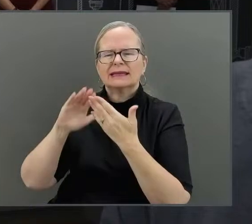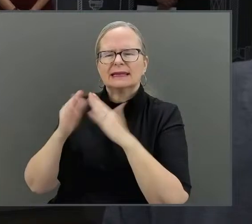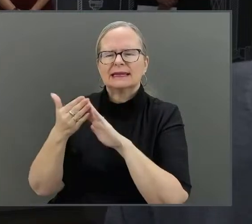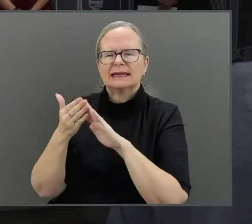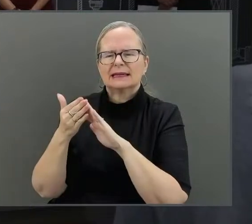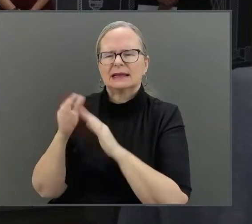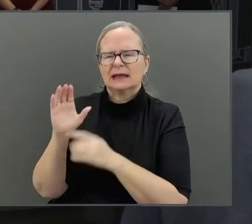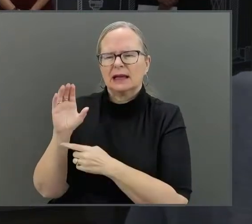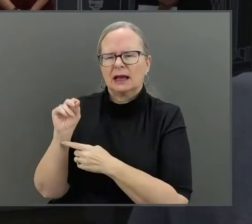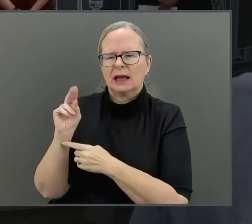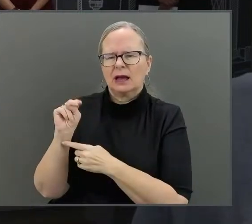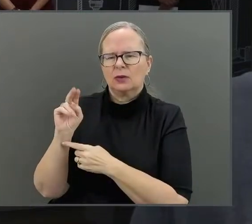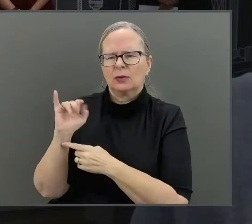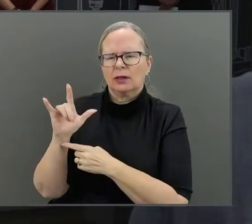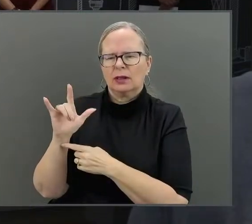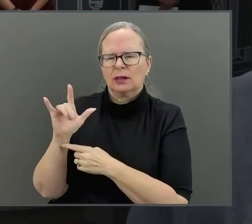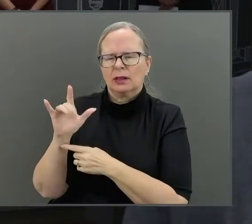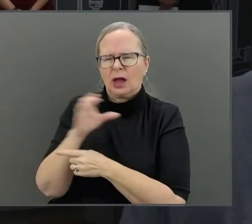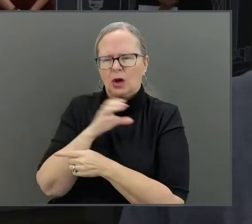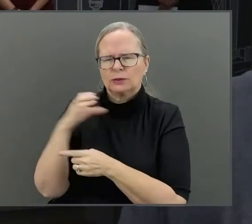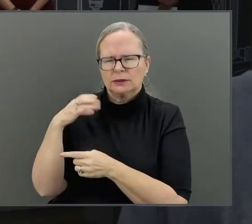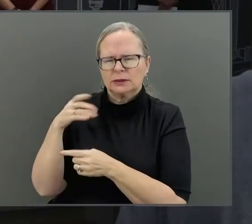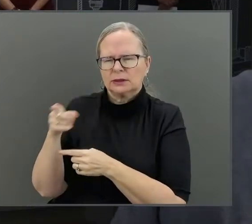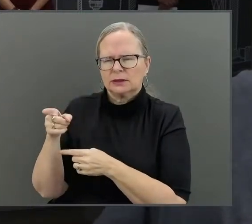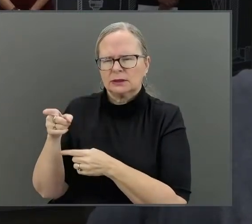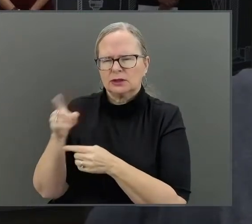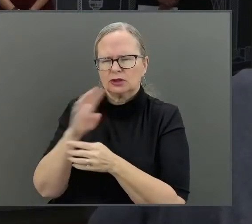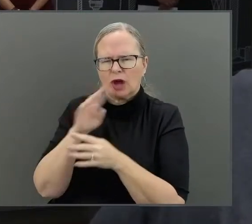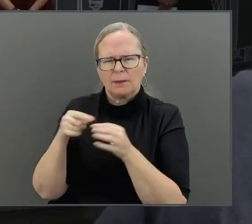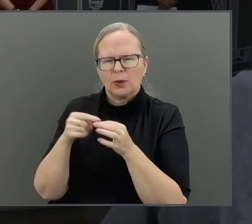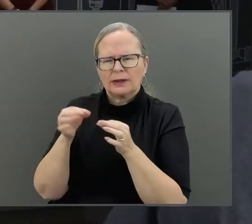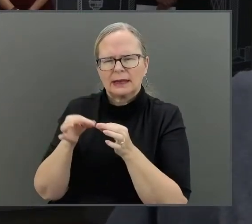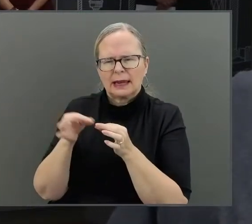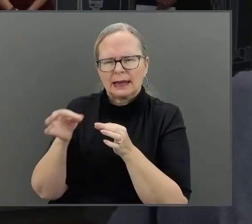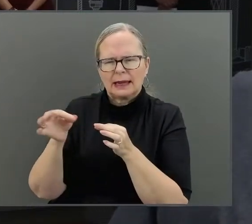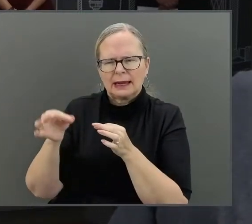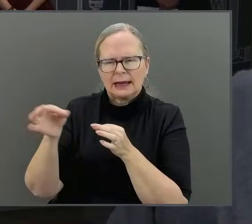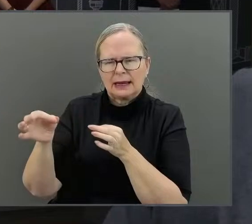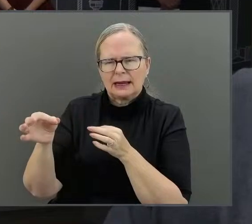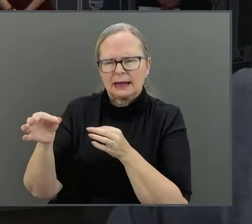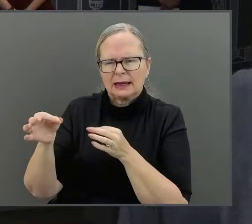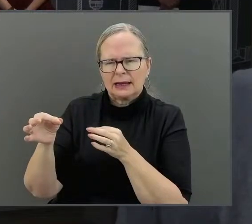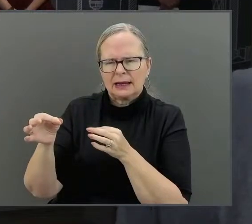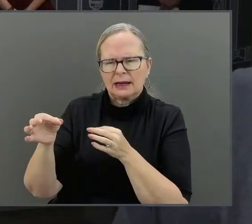delayed talking use of potentially river water as well for that any update on on on that side